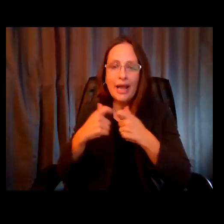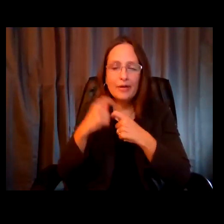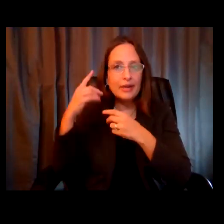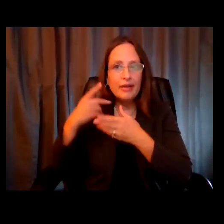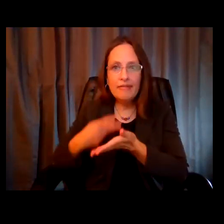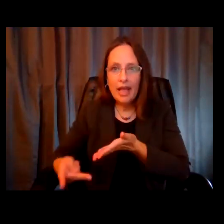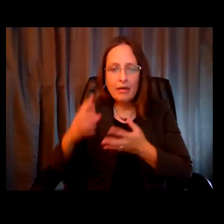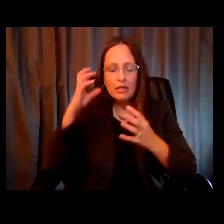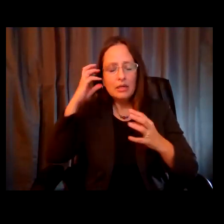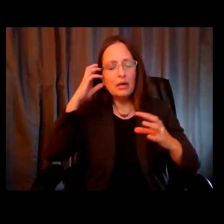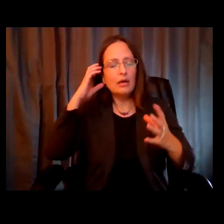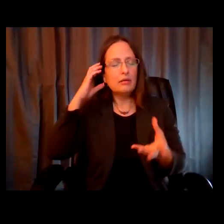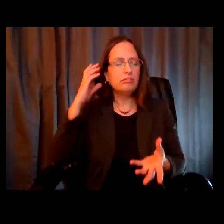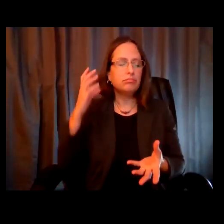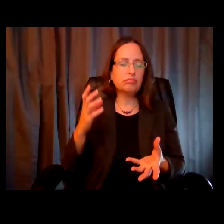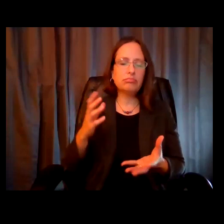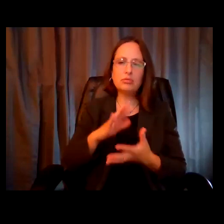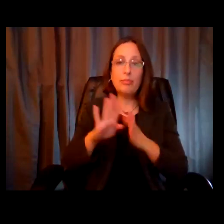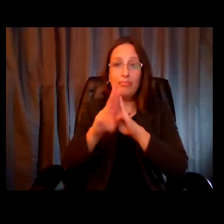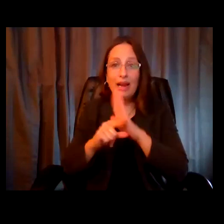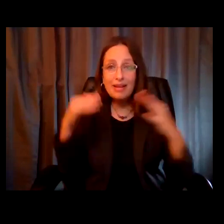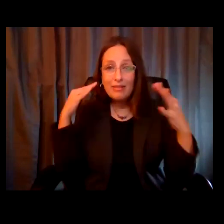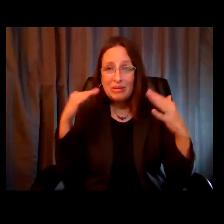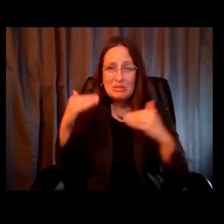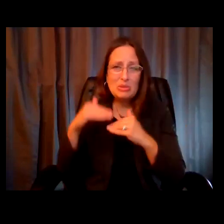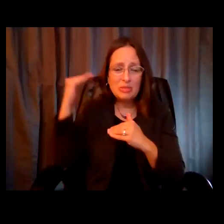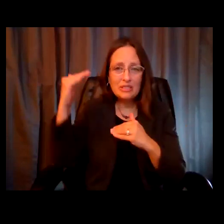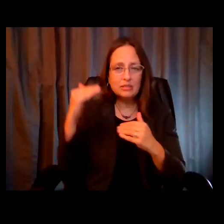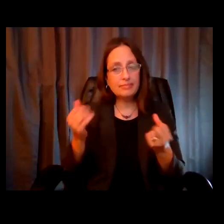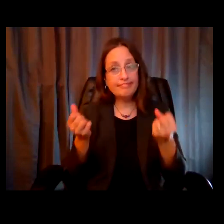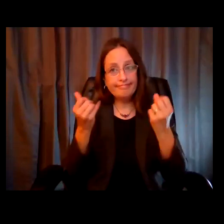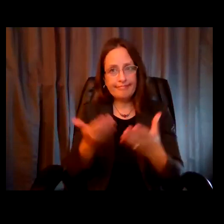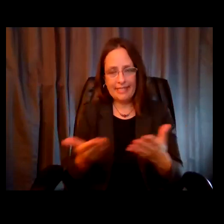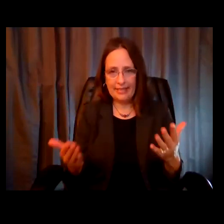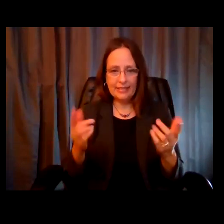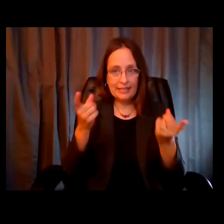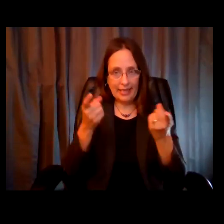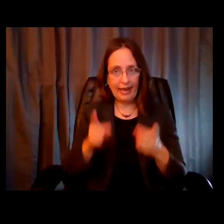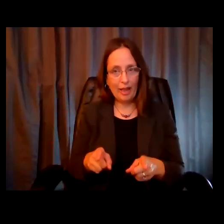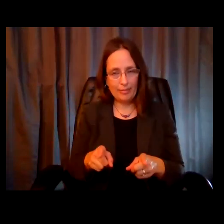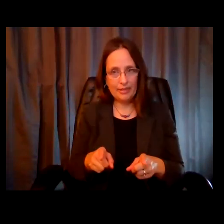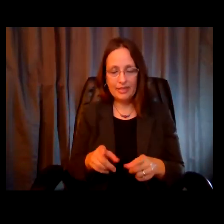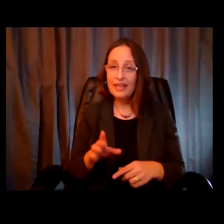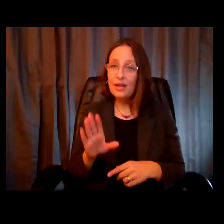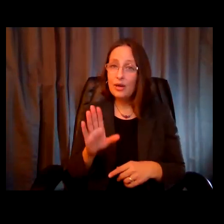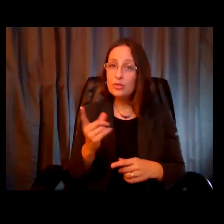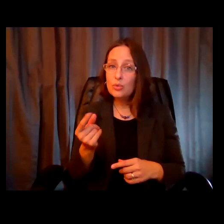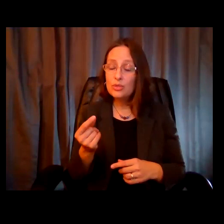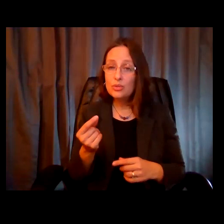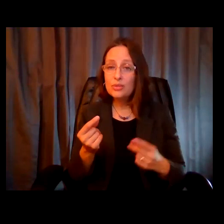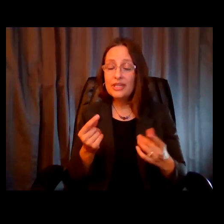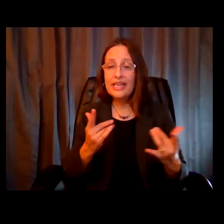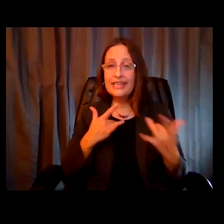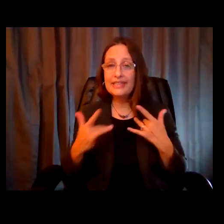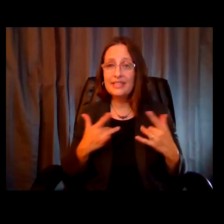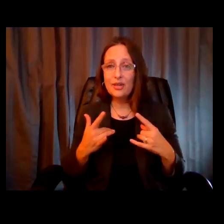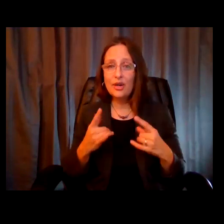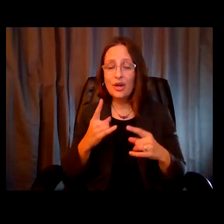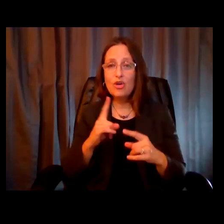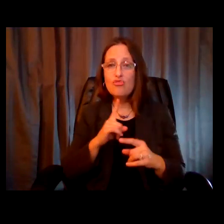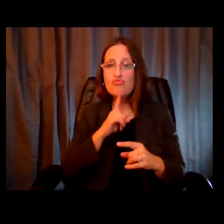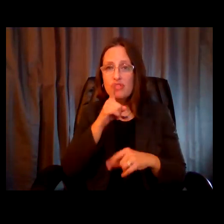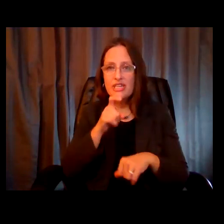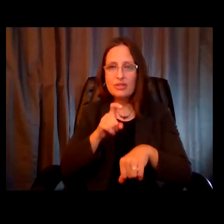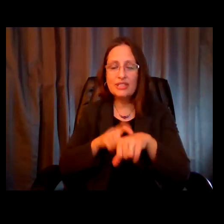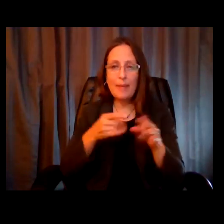I will go into that shortly. Ultimately, you will get to know what works best for you. There are new